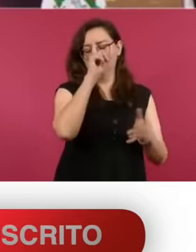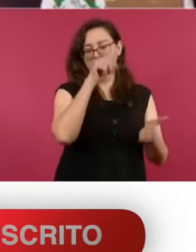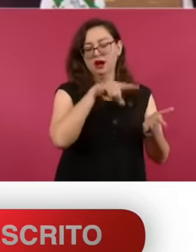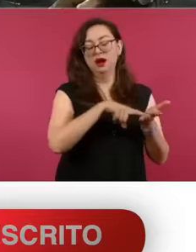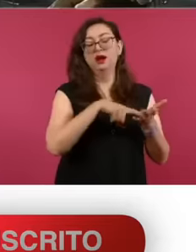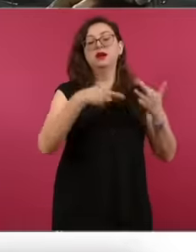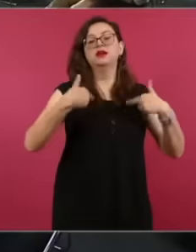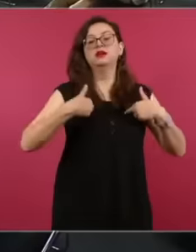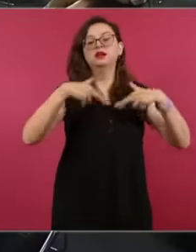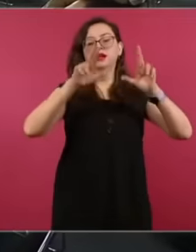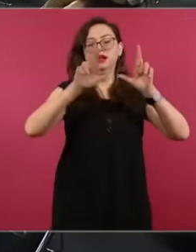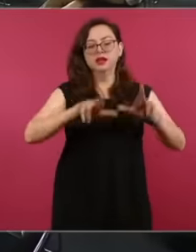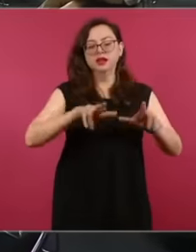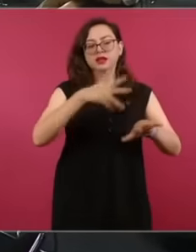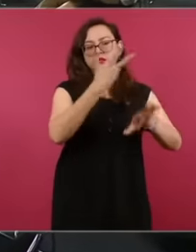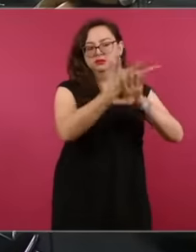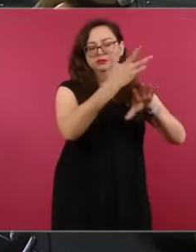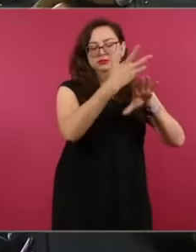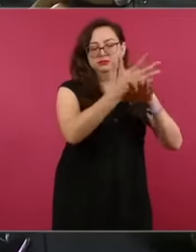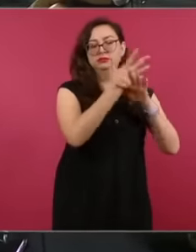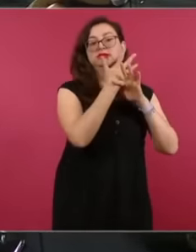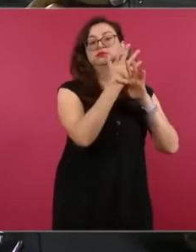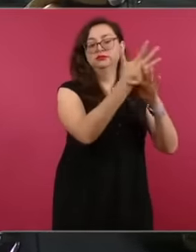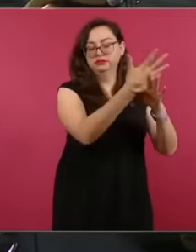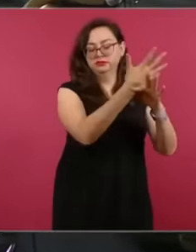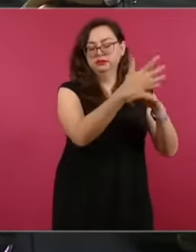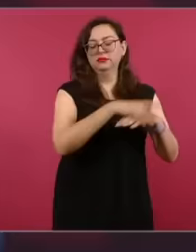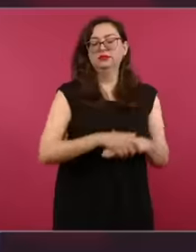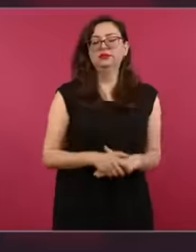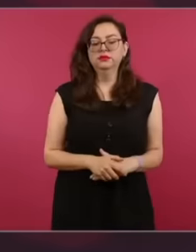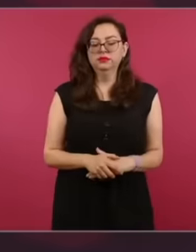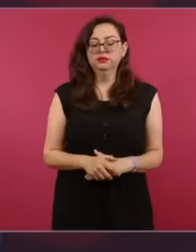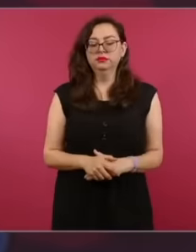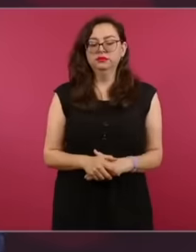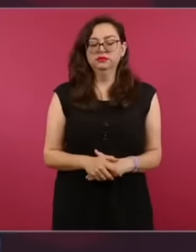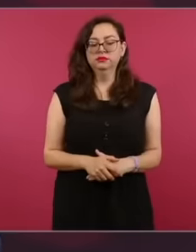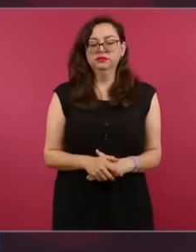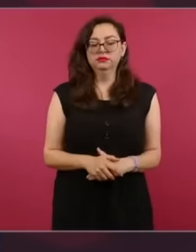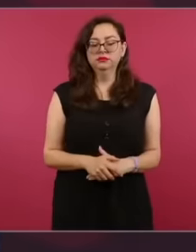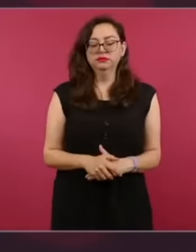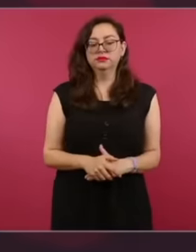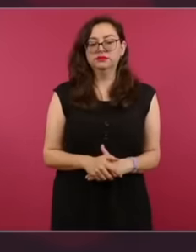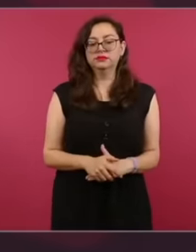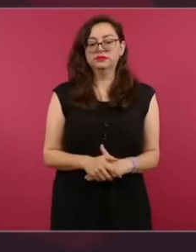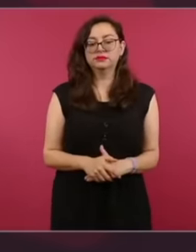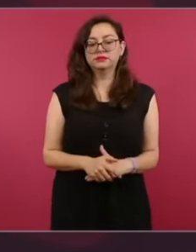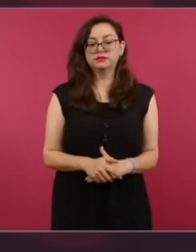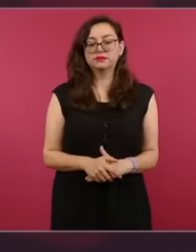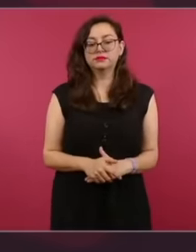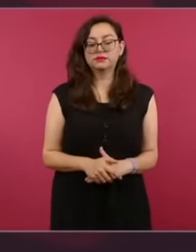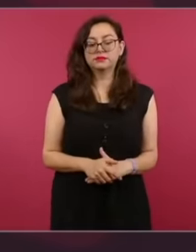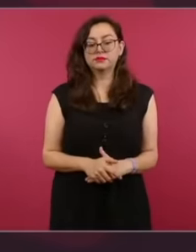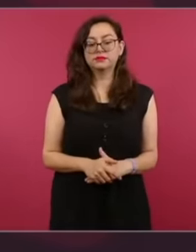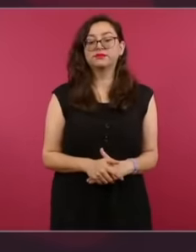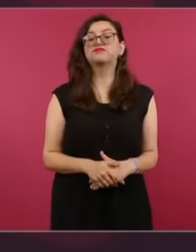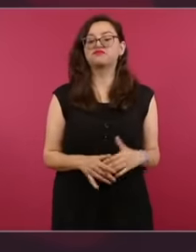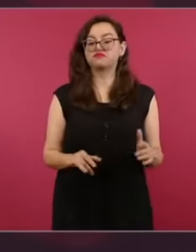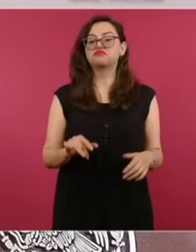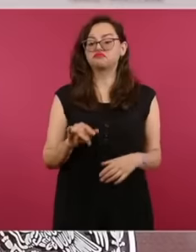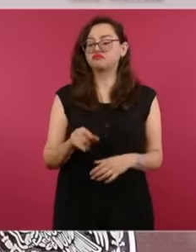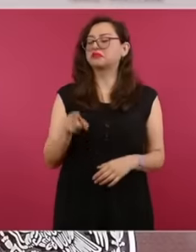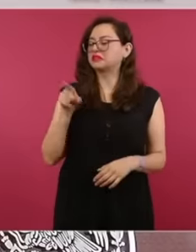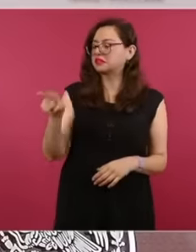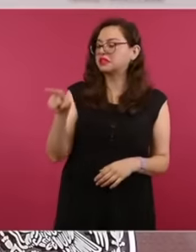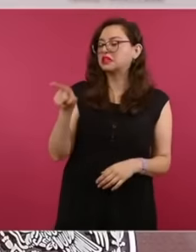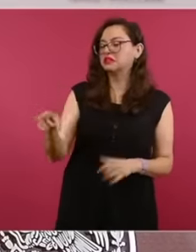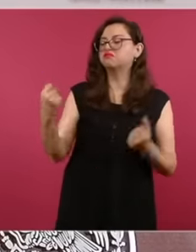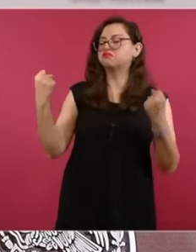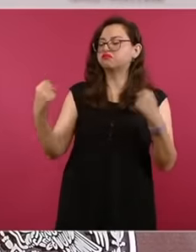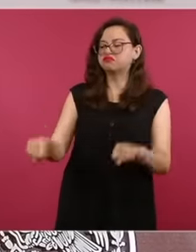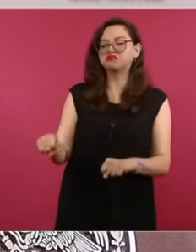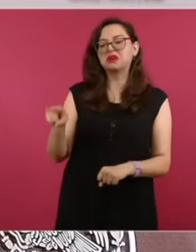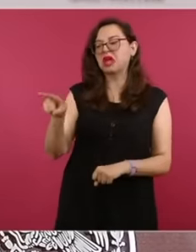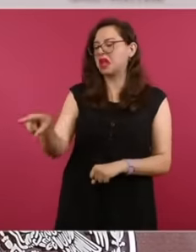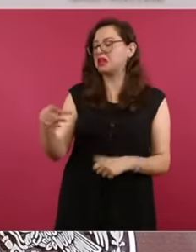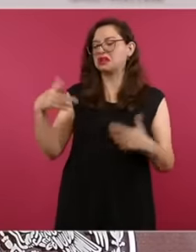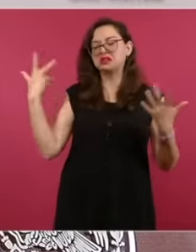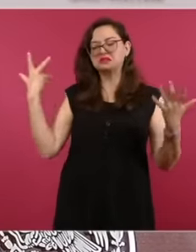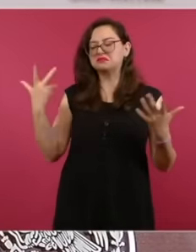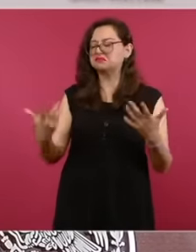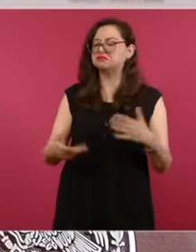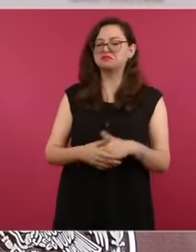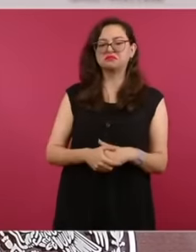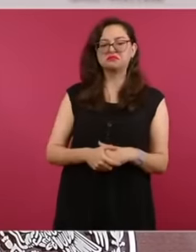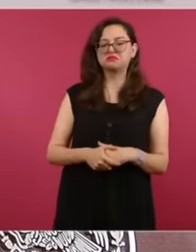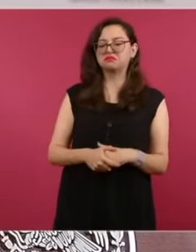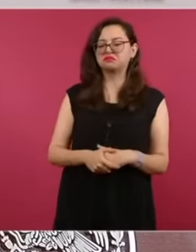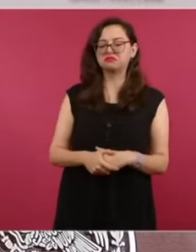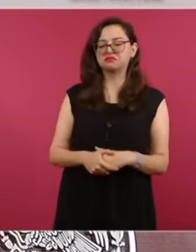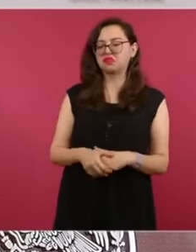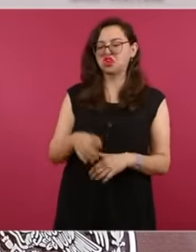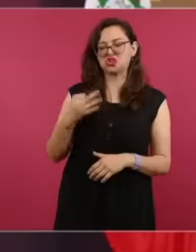said yes yes yes yes he is the son of such and such no no, don't say it,